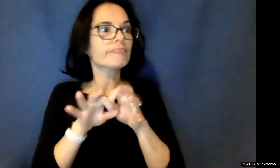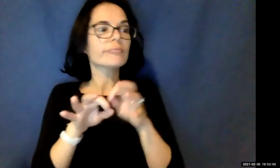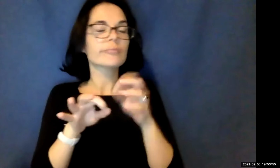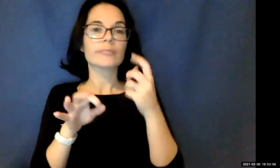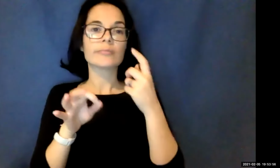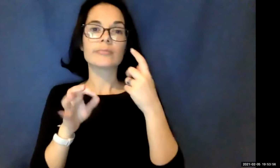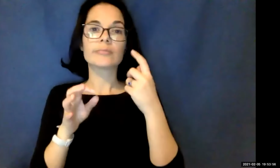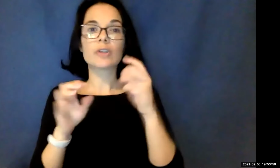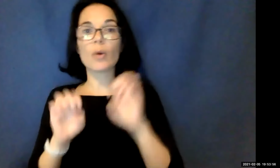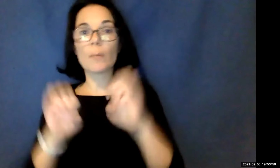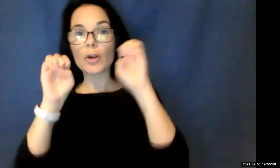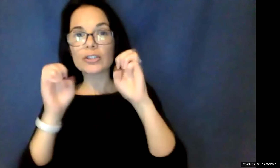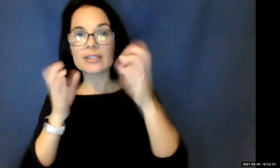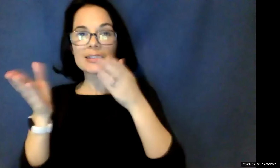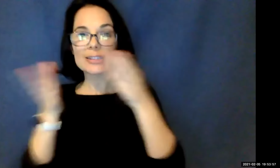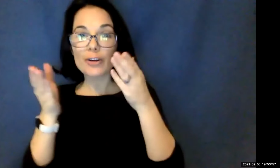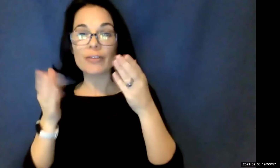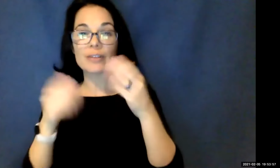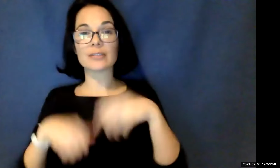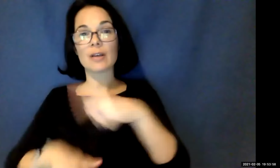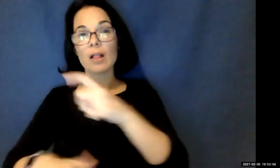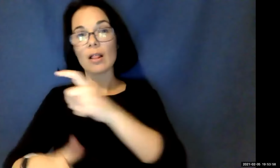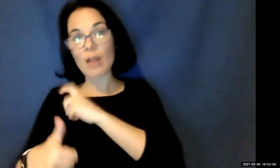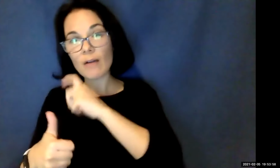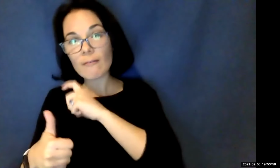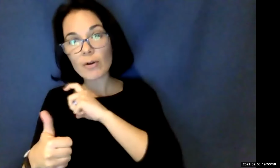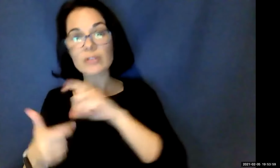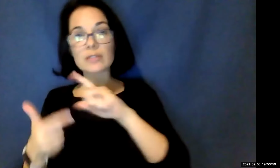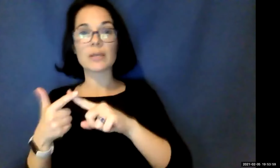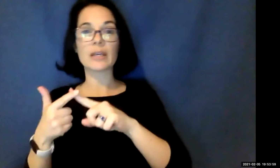law enforcement but not only law enforcement, as well as education, all those.